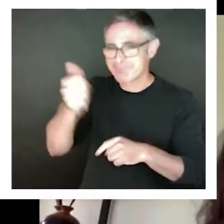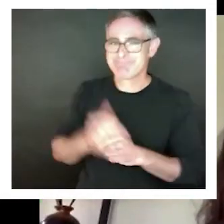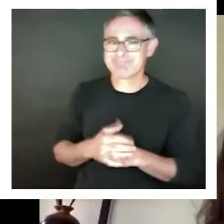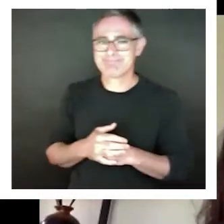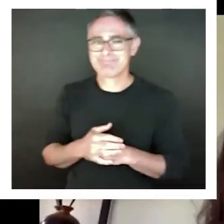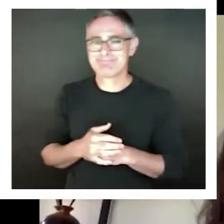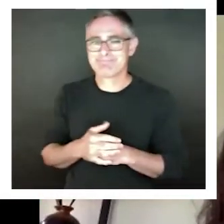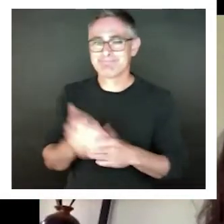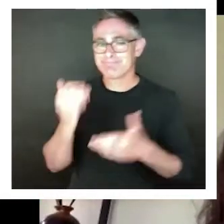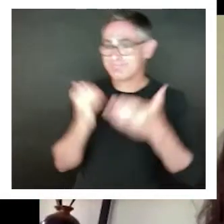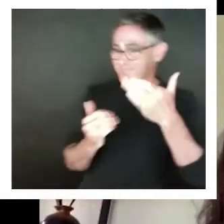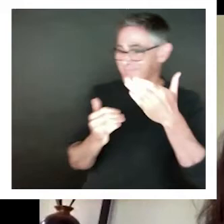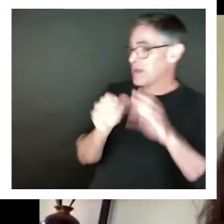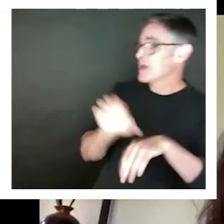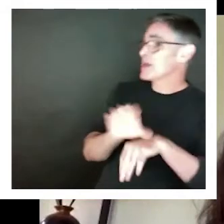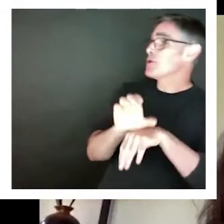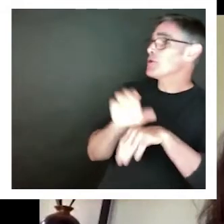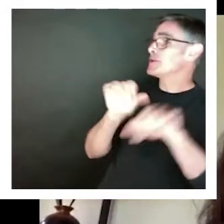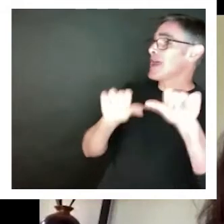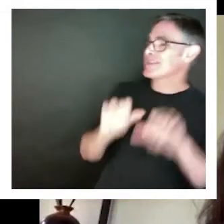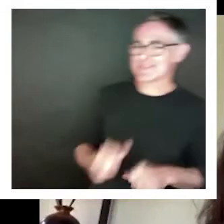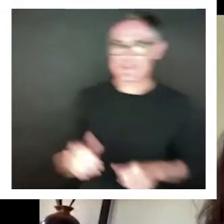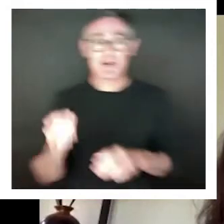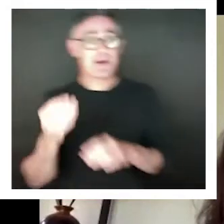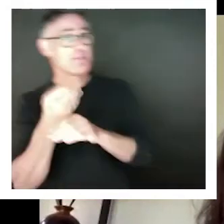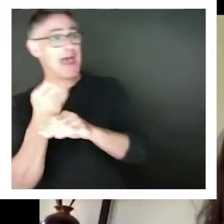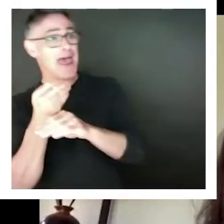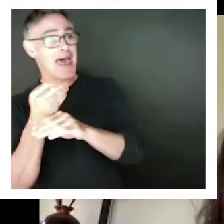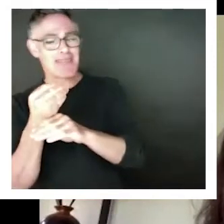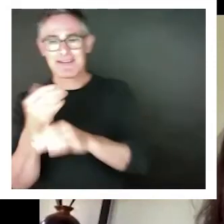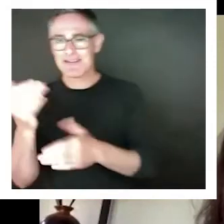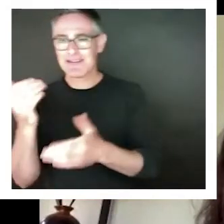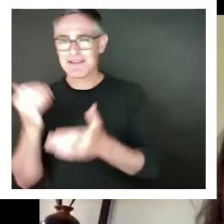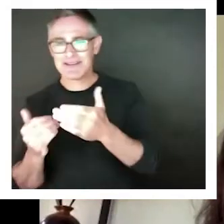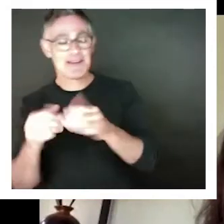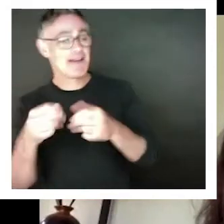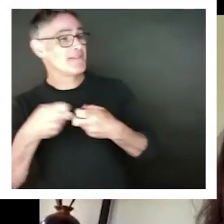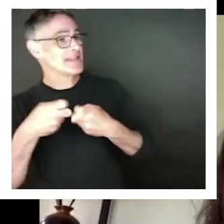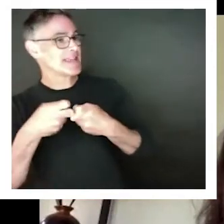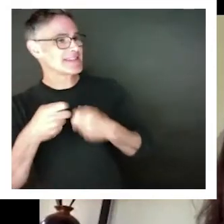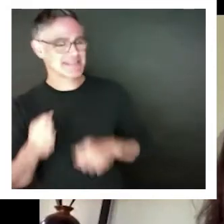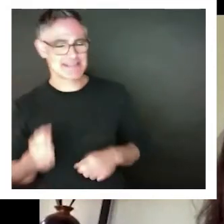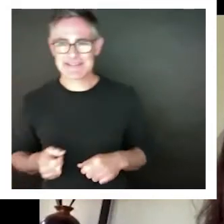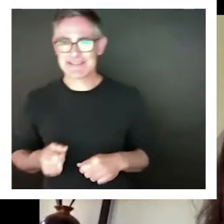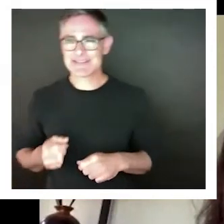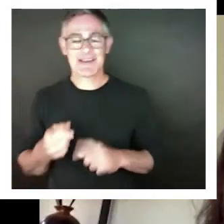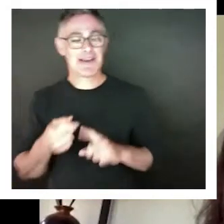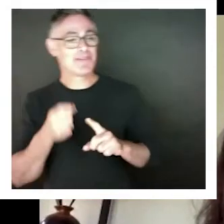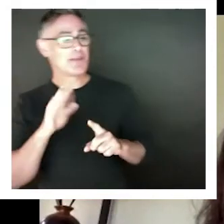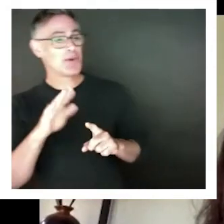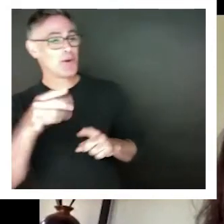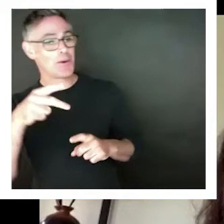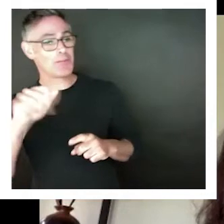Computer science! Math! And physics, from your pathway advisors.